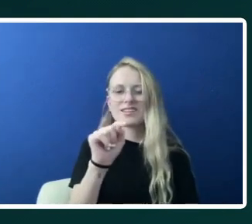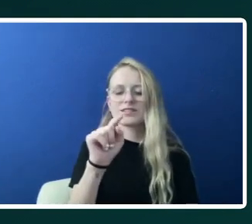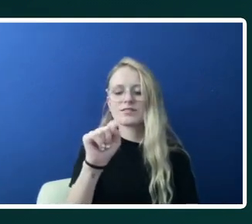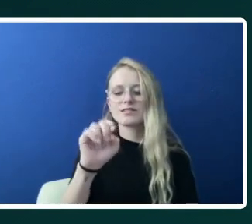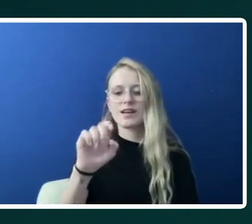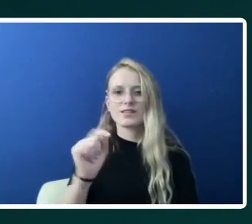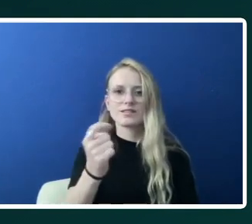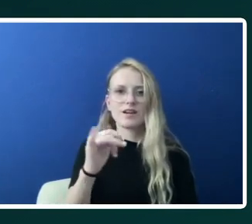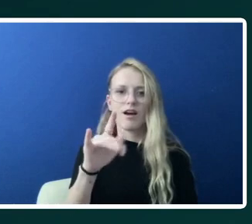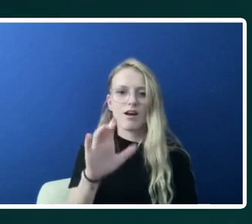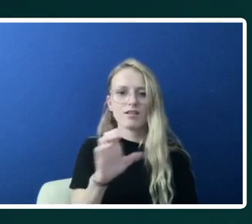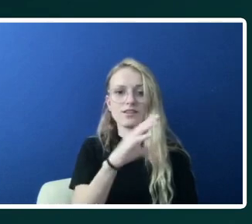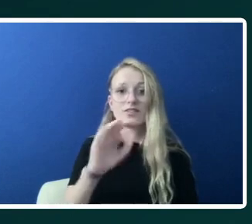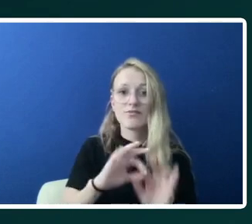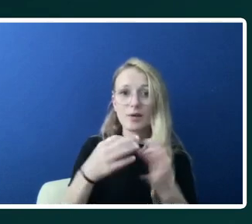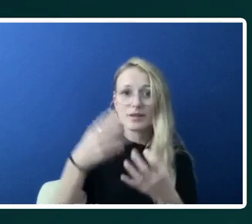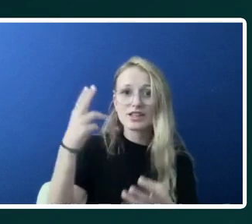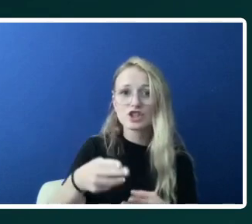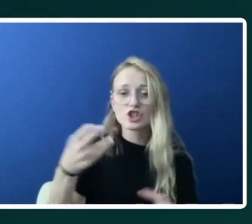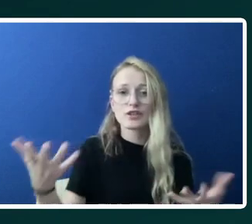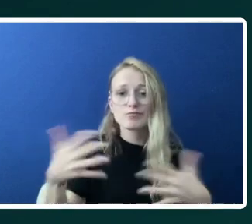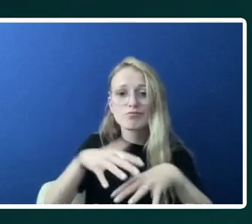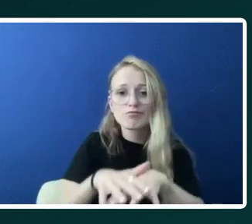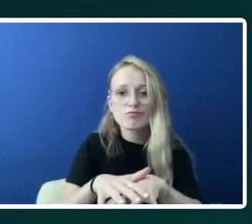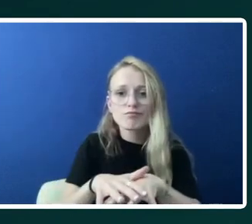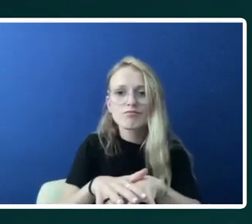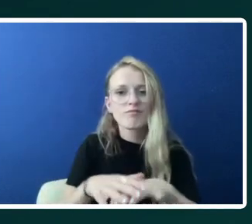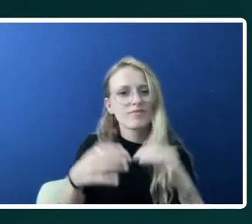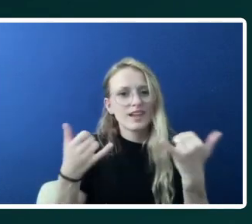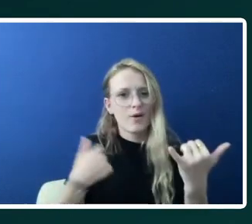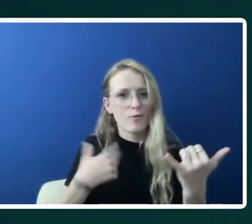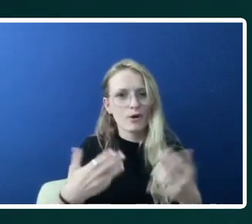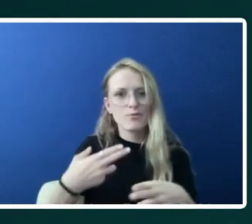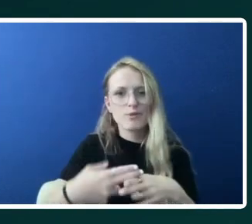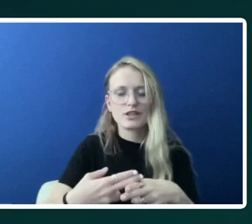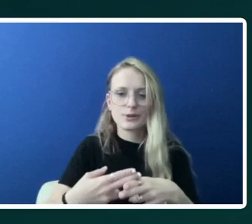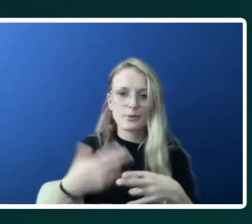which brings me to the other standout experience of this workshop. On the workshops last evening,